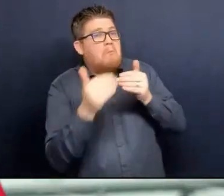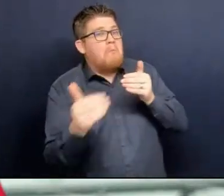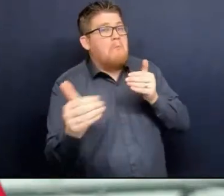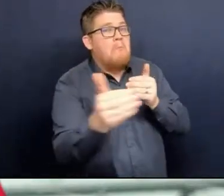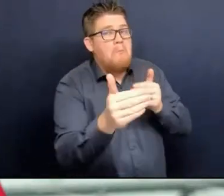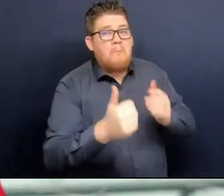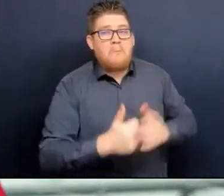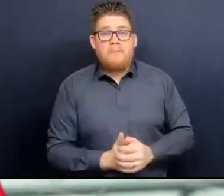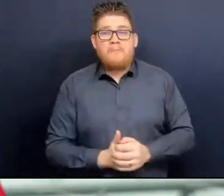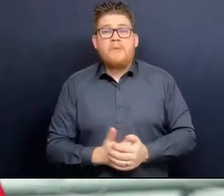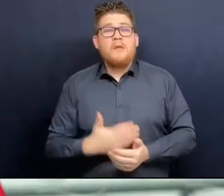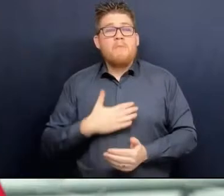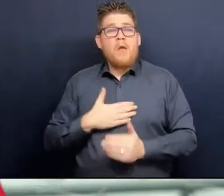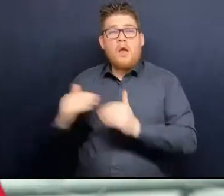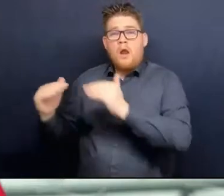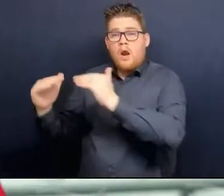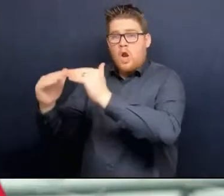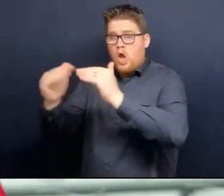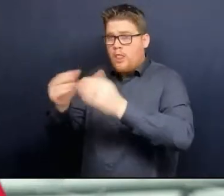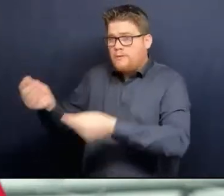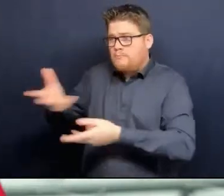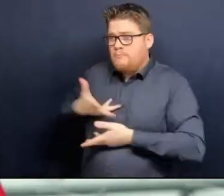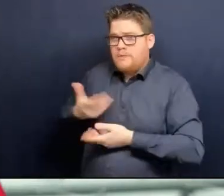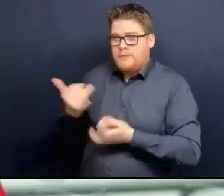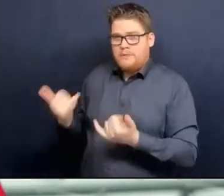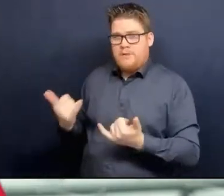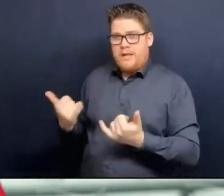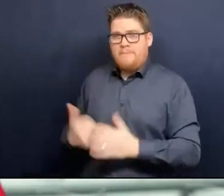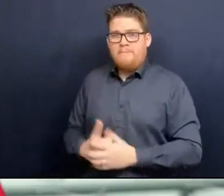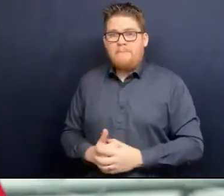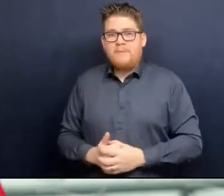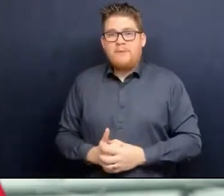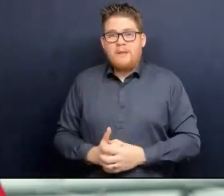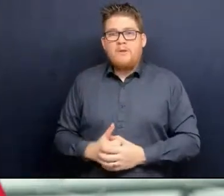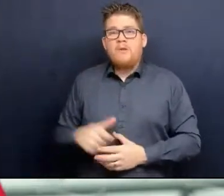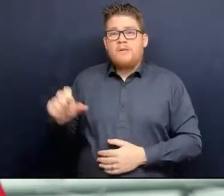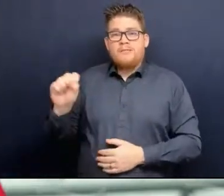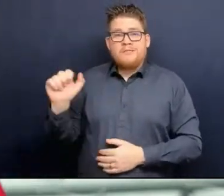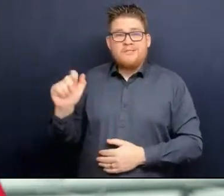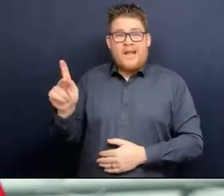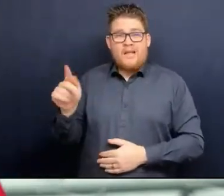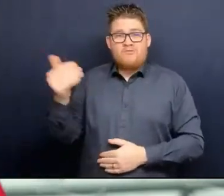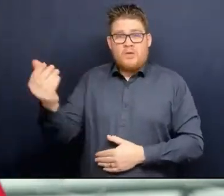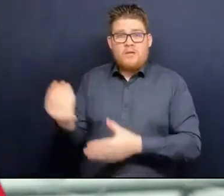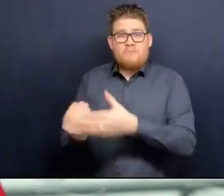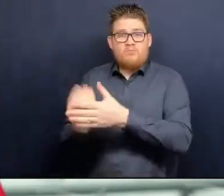reminded us this morning. Spring comes early in Saskatchewan, so they're on their spring break